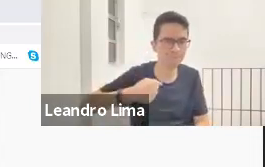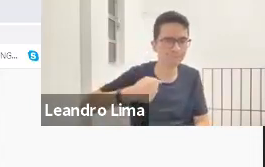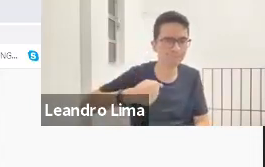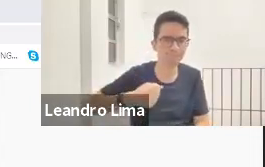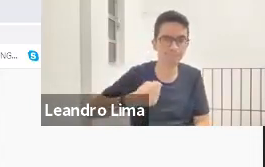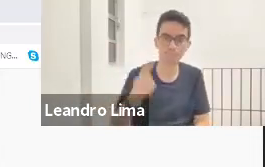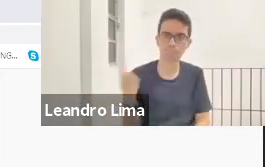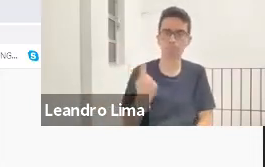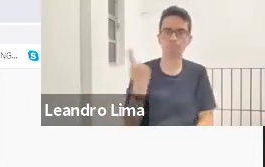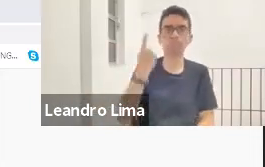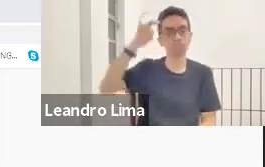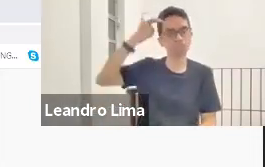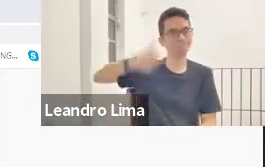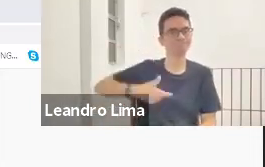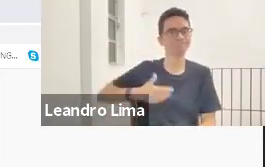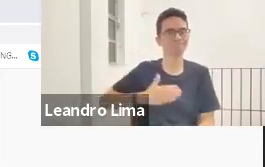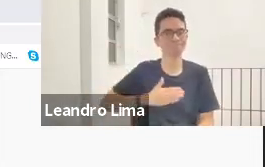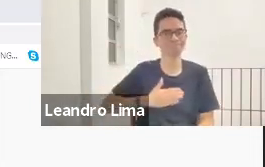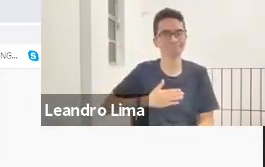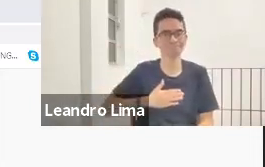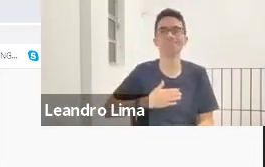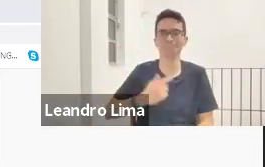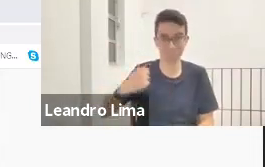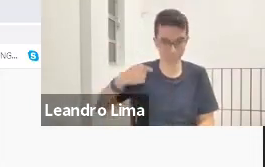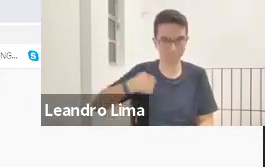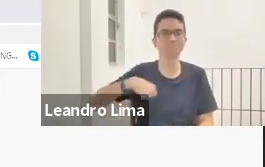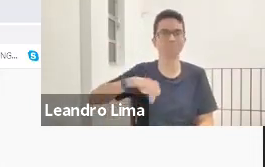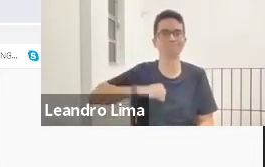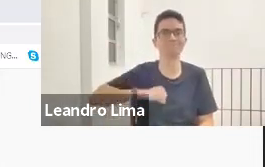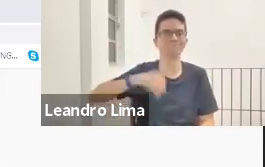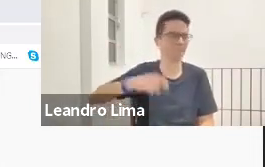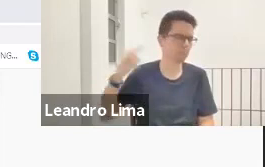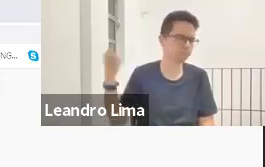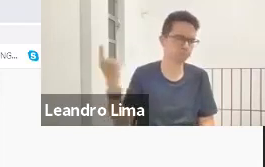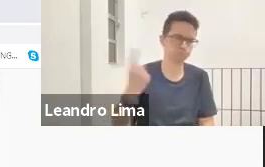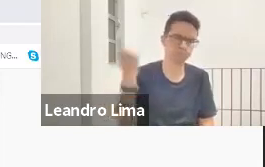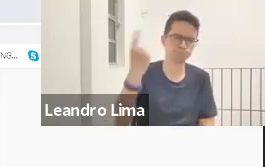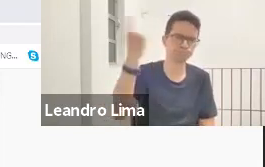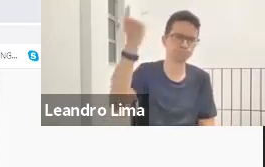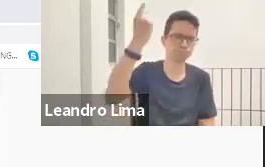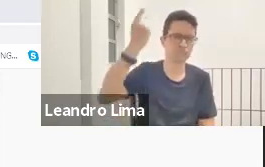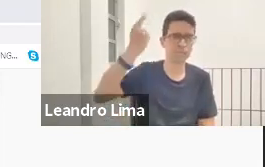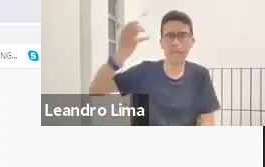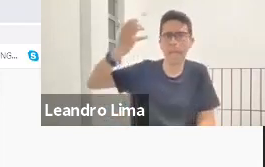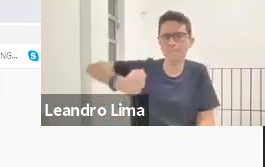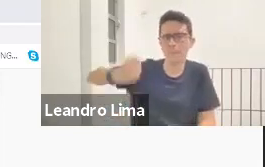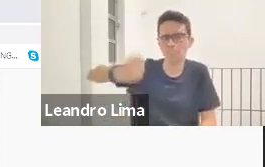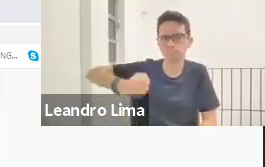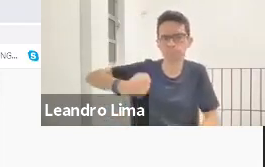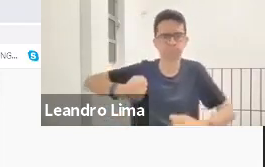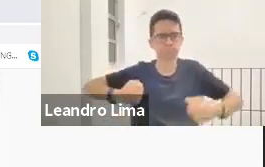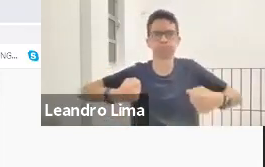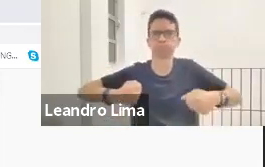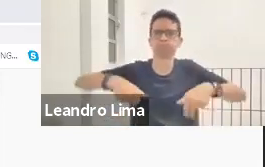six foot five I'm a big guy. And, you know, I've been a big And, you know I've been a big white guy does enable white guy does enable you to say things that being a small